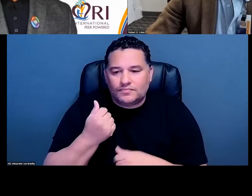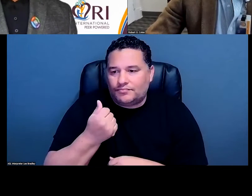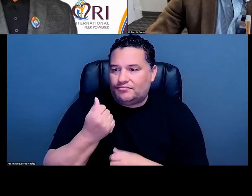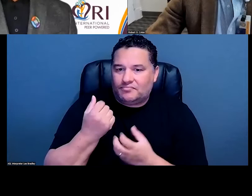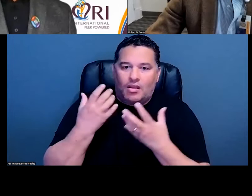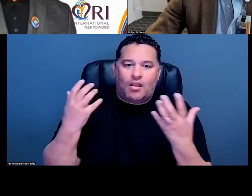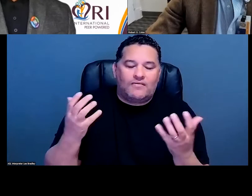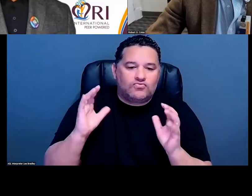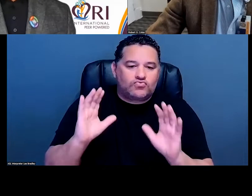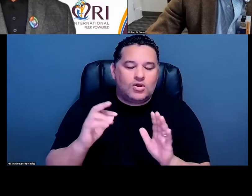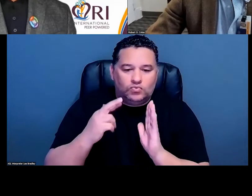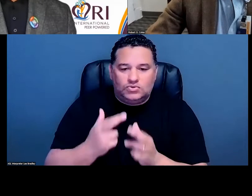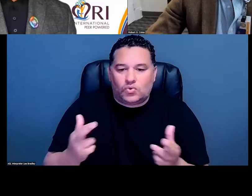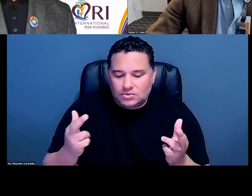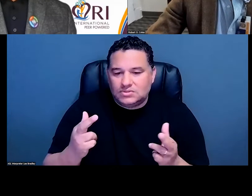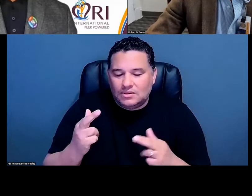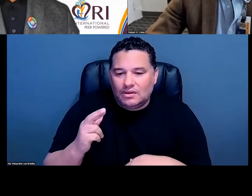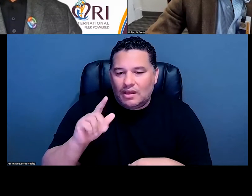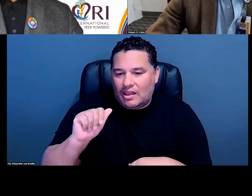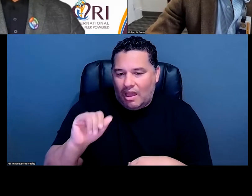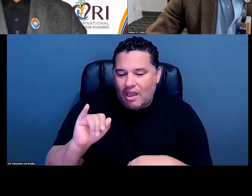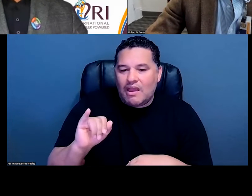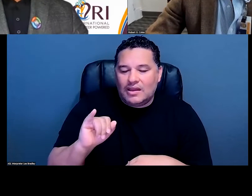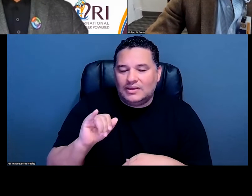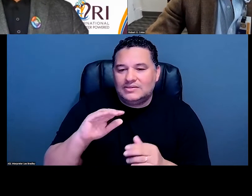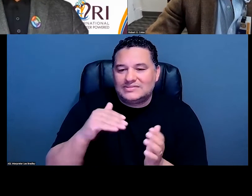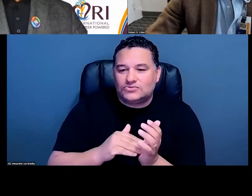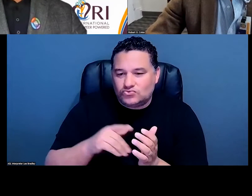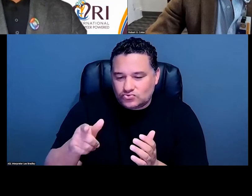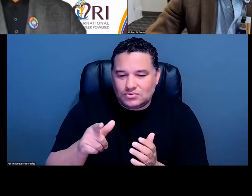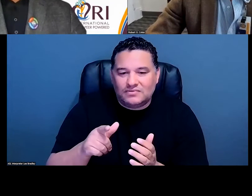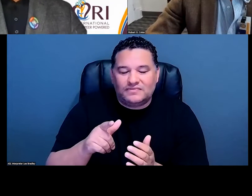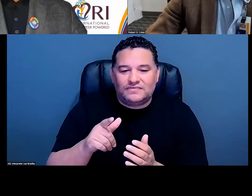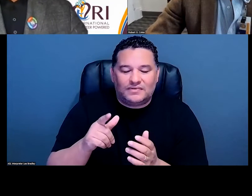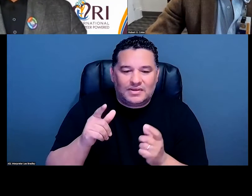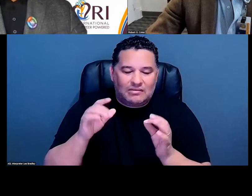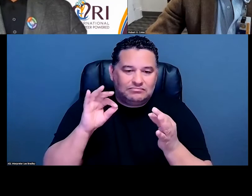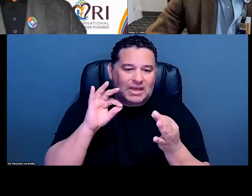LINK IS IN THE CHAT. -- ORIENTED WAY THAT LINK IS IN THE CHAT. GREAT RESOURCE S-Z, SMI